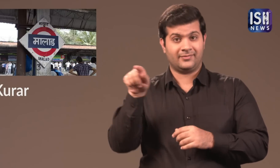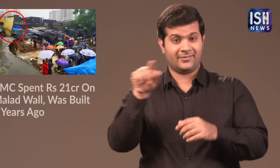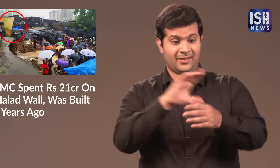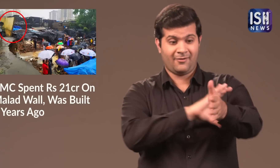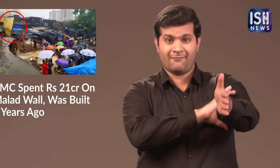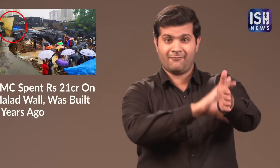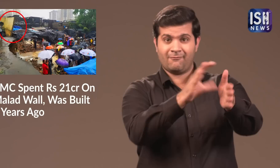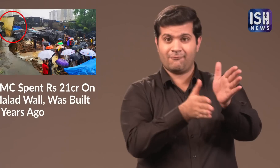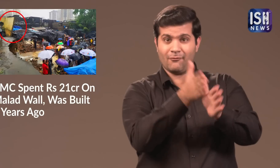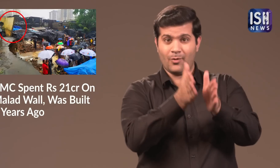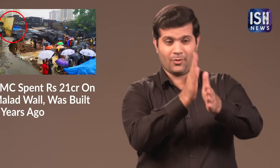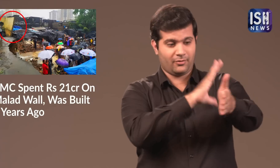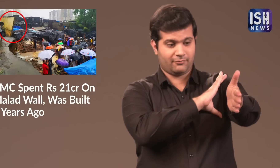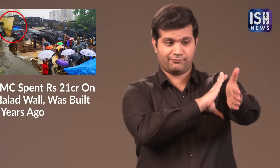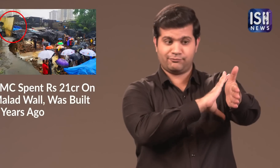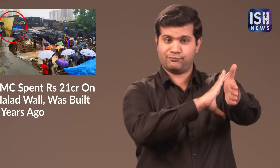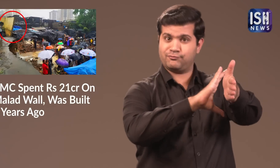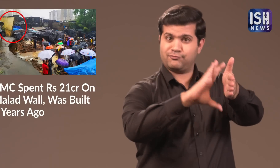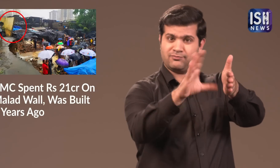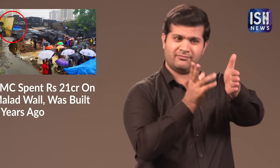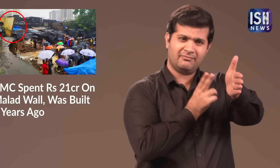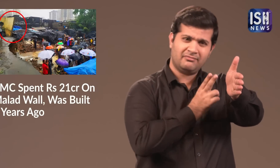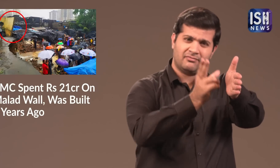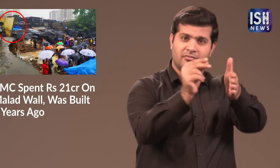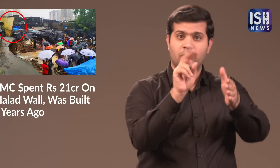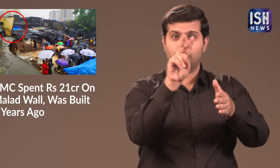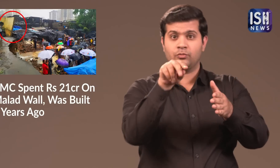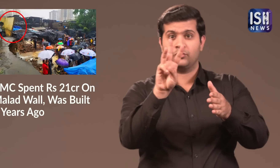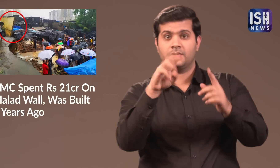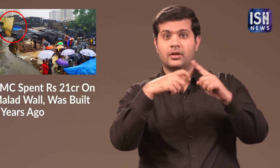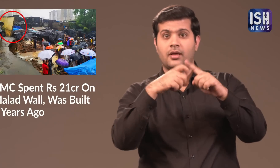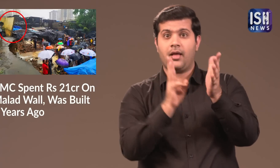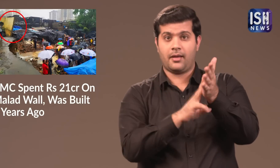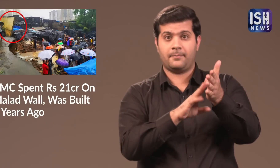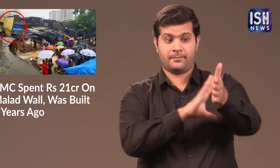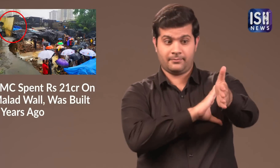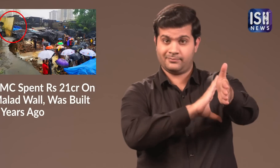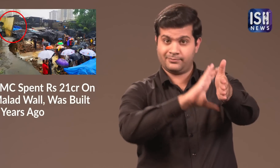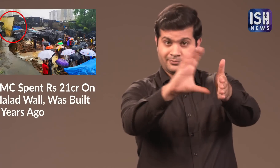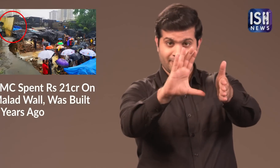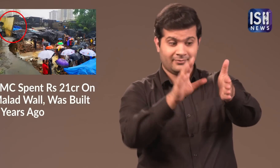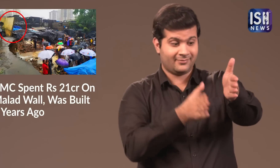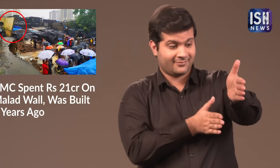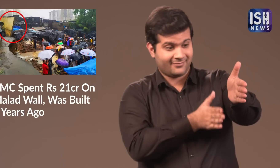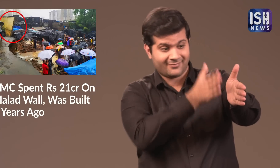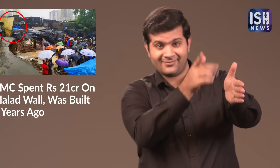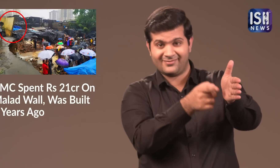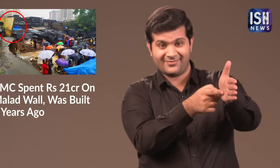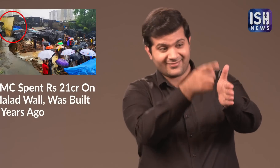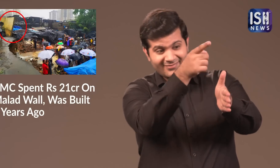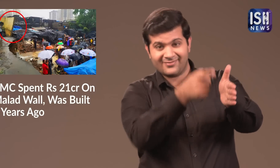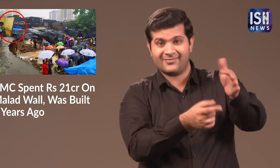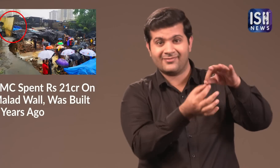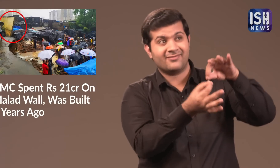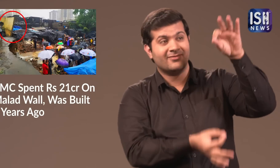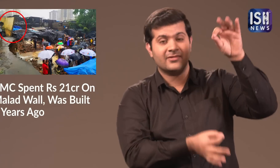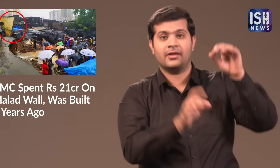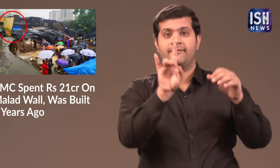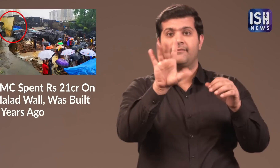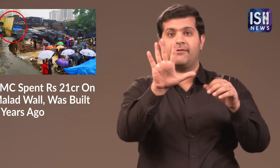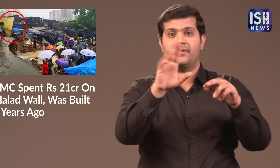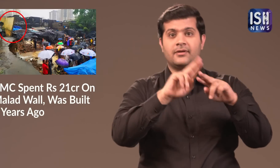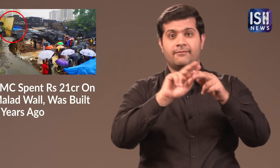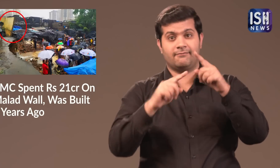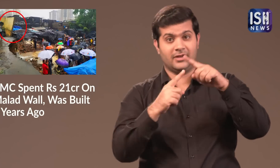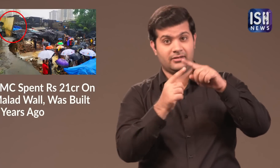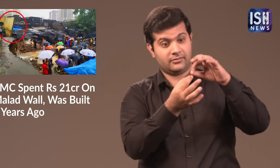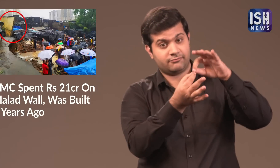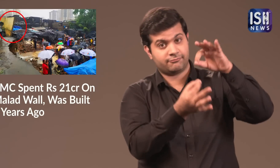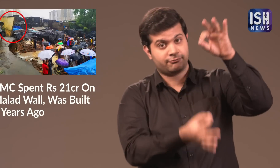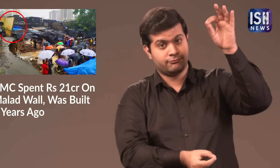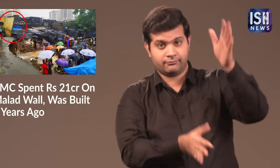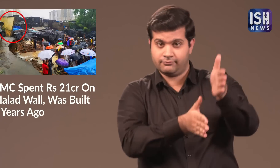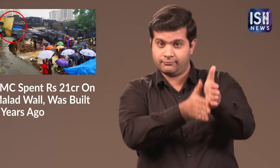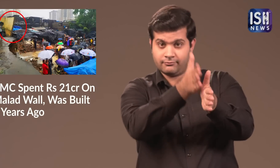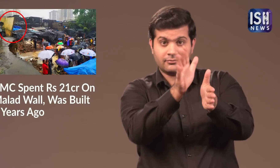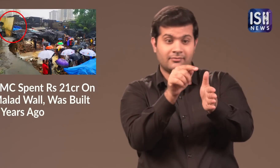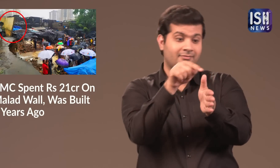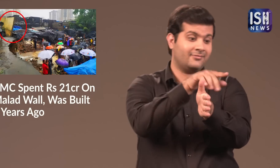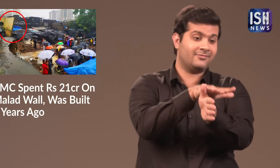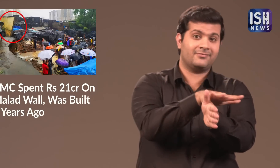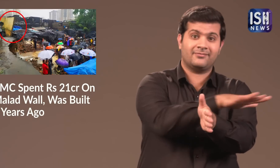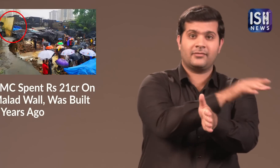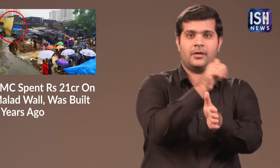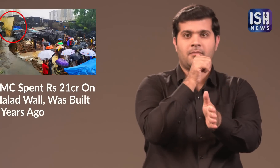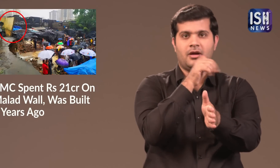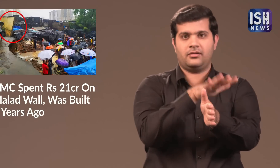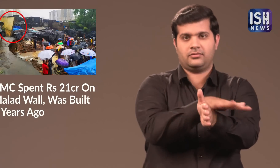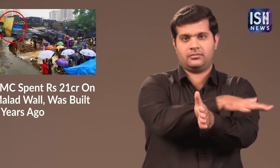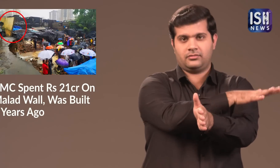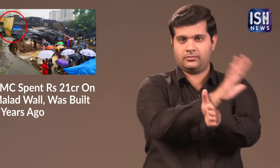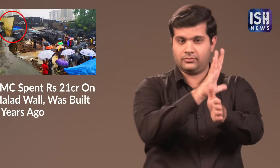there is a 2.3 km long, 15-foot tall wall around the water reservoir.